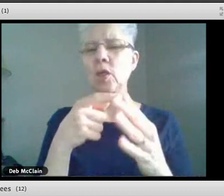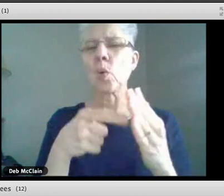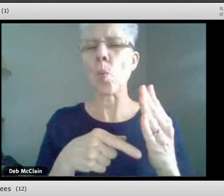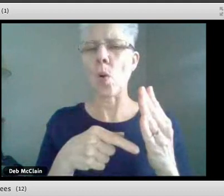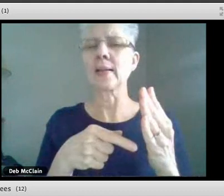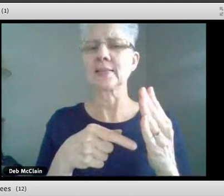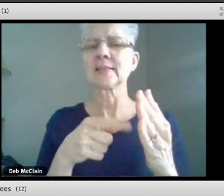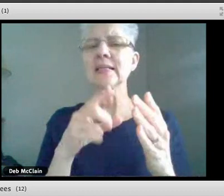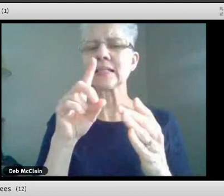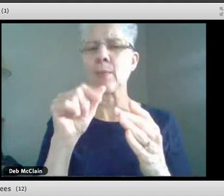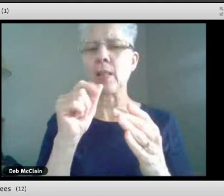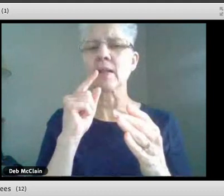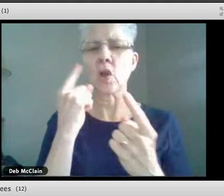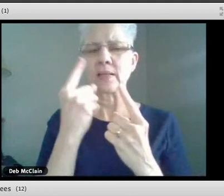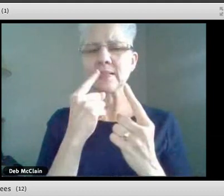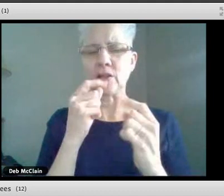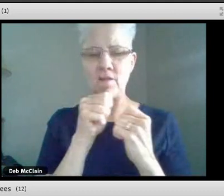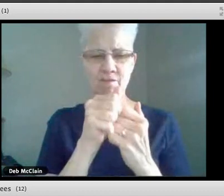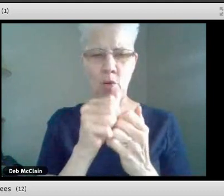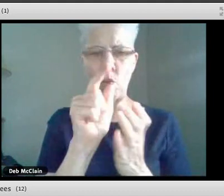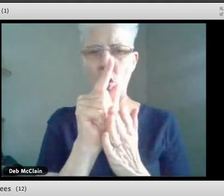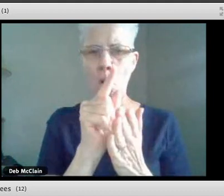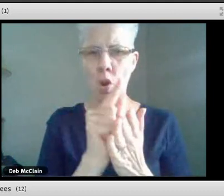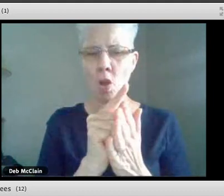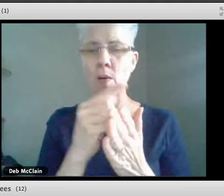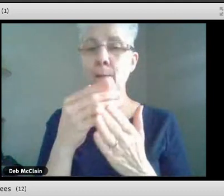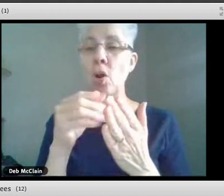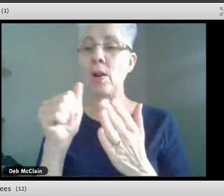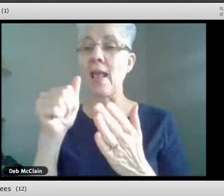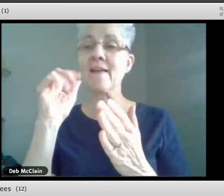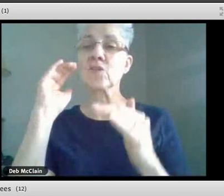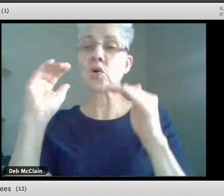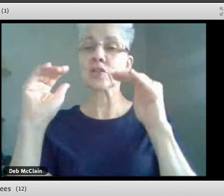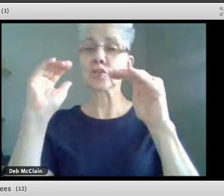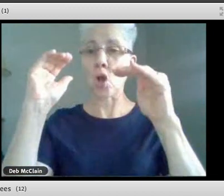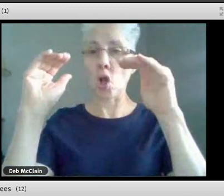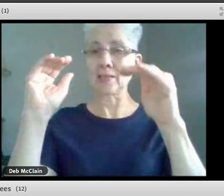are considered according to the law, and so Part A is for adults age 18 and over,